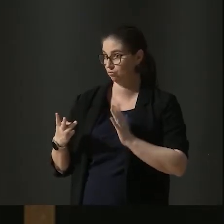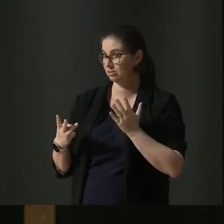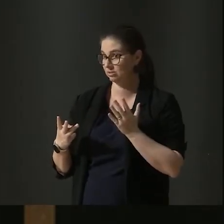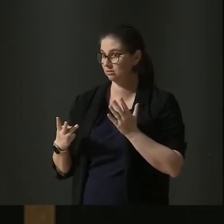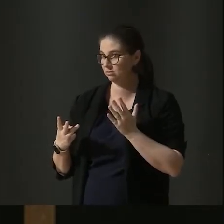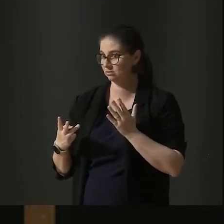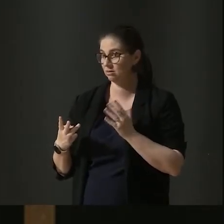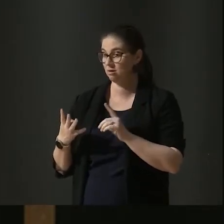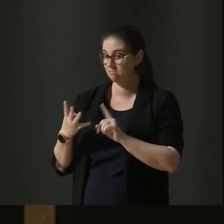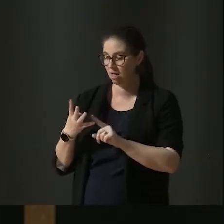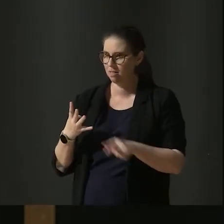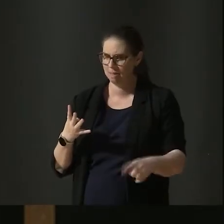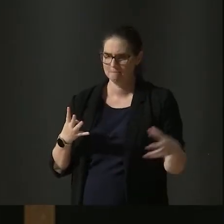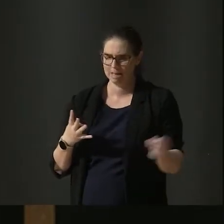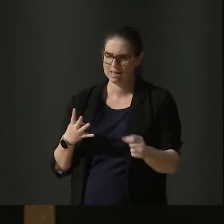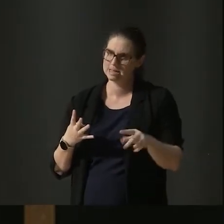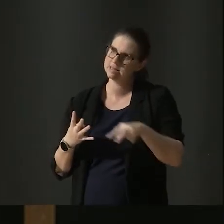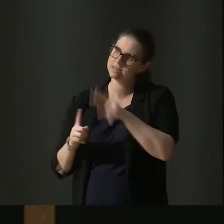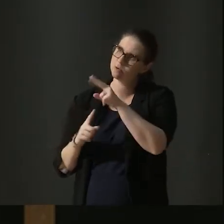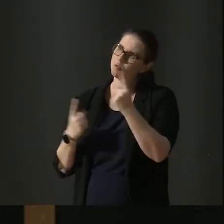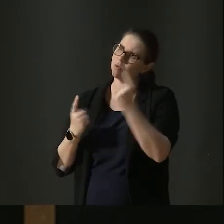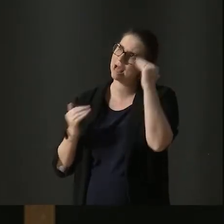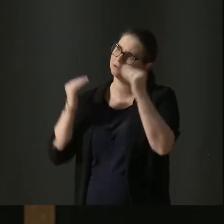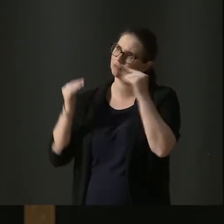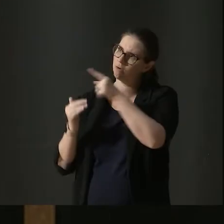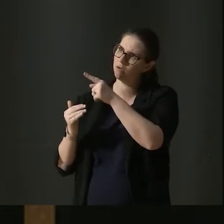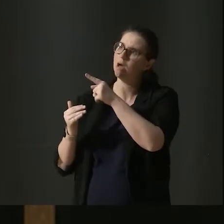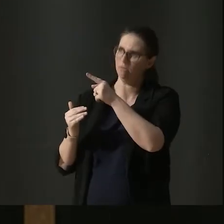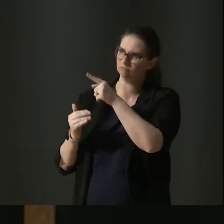the important adults in their lives are there to help and support them.